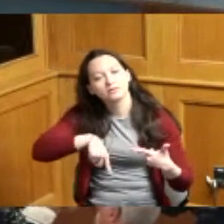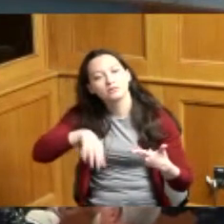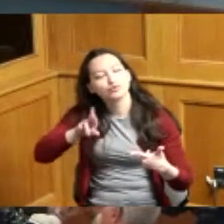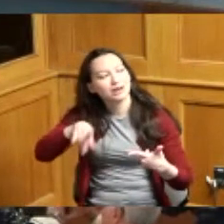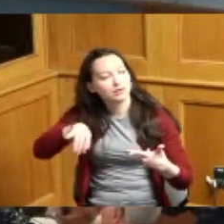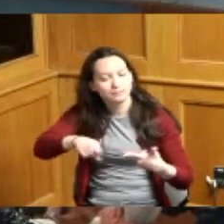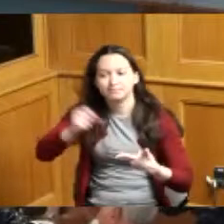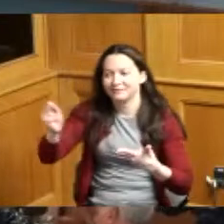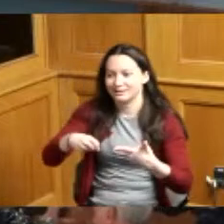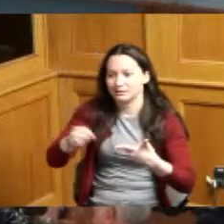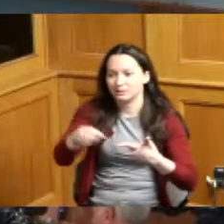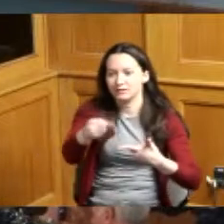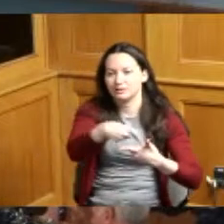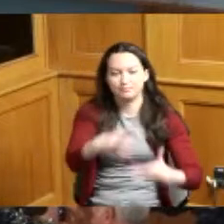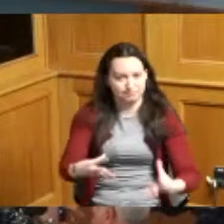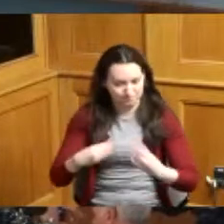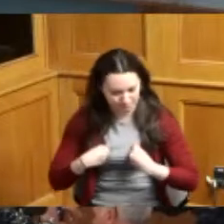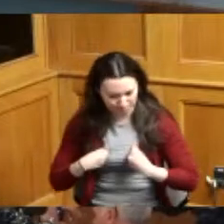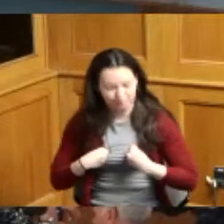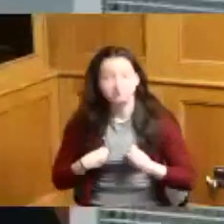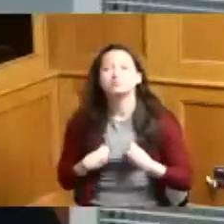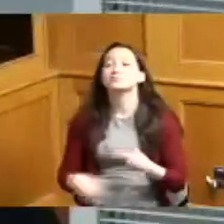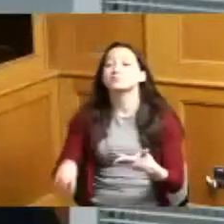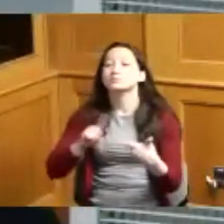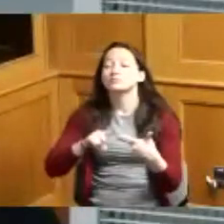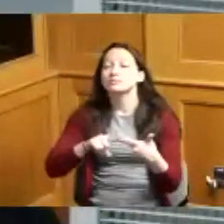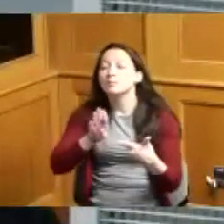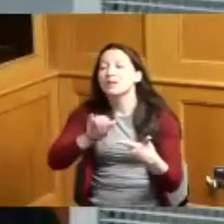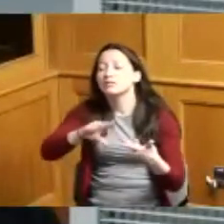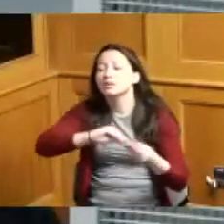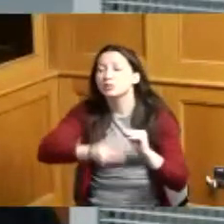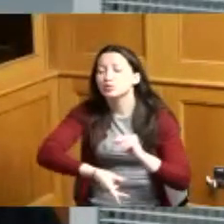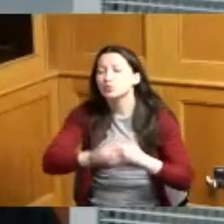house yes thank you bye leave number two is resolution